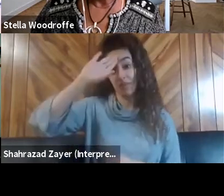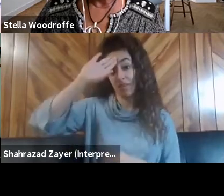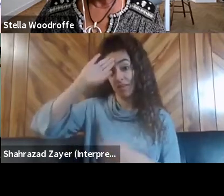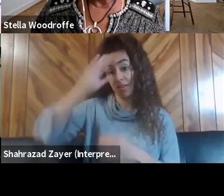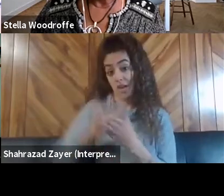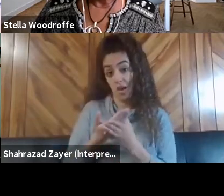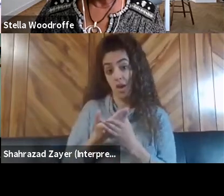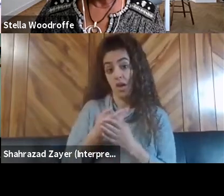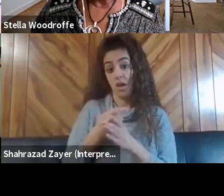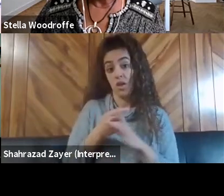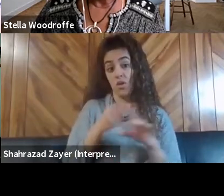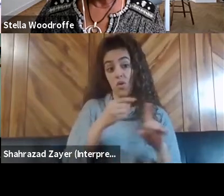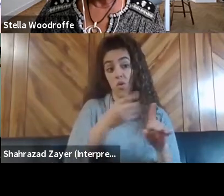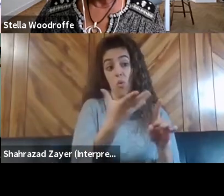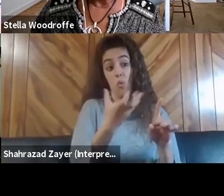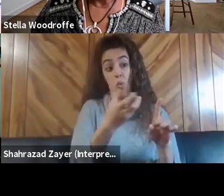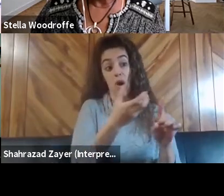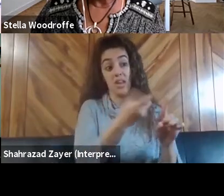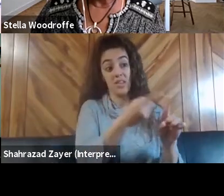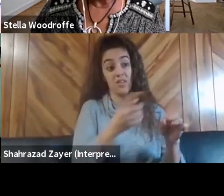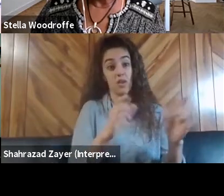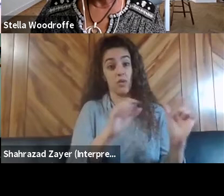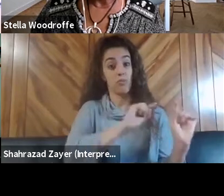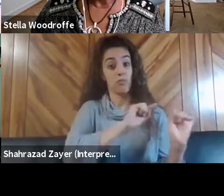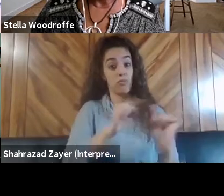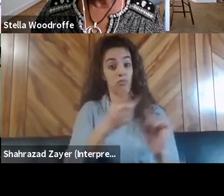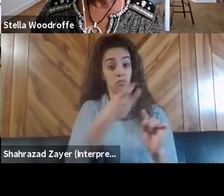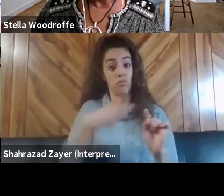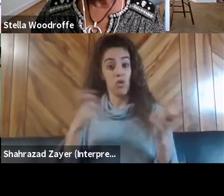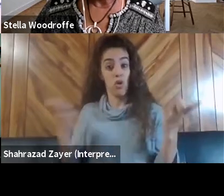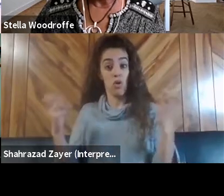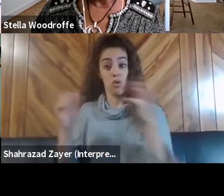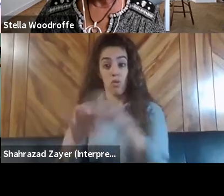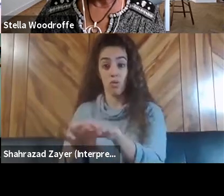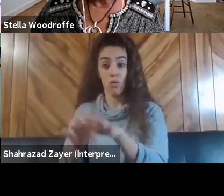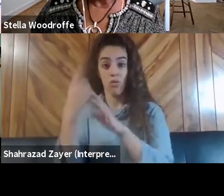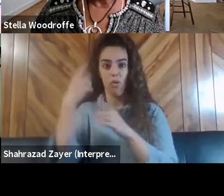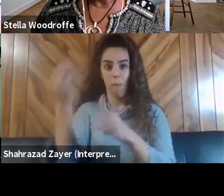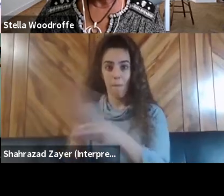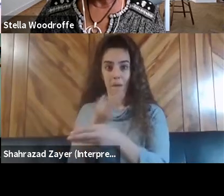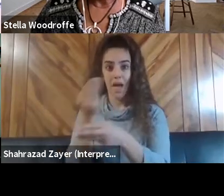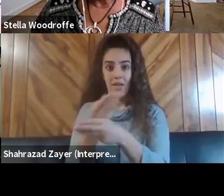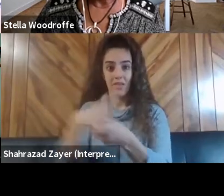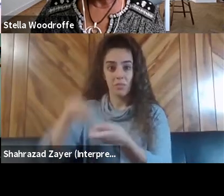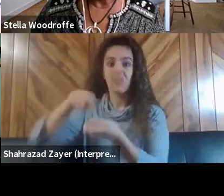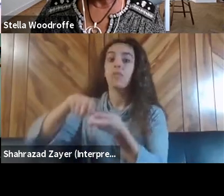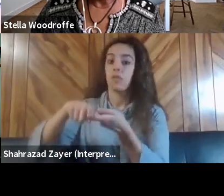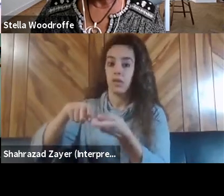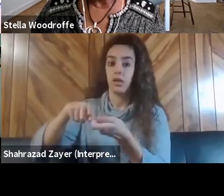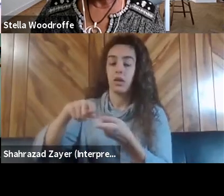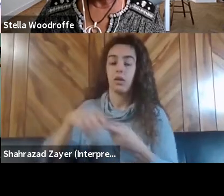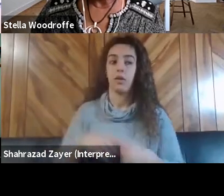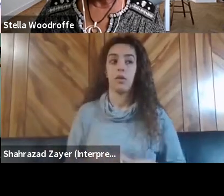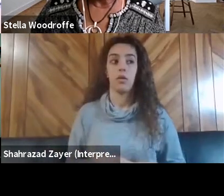just for math, because he was in the inclusion program, all that stuff, but then we wanted a mainstream. And because they